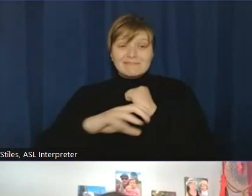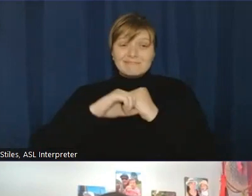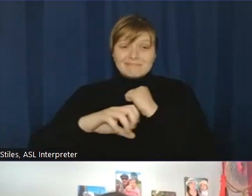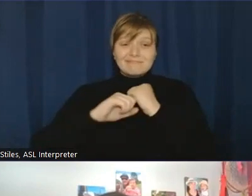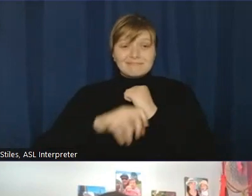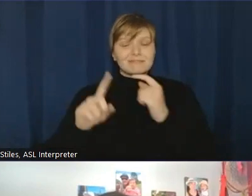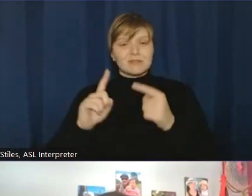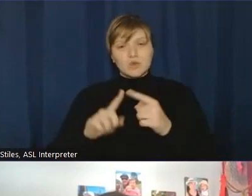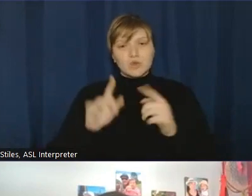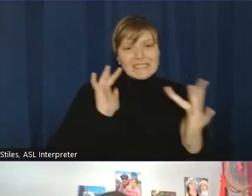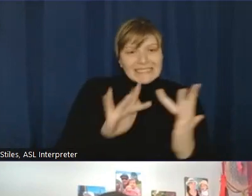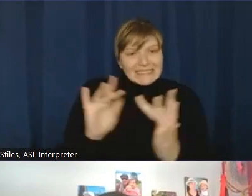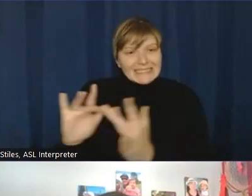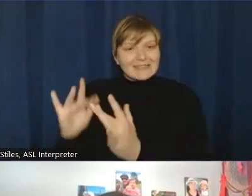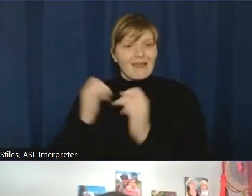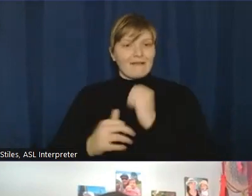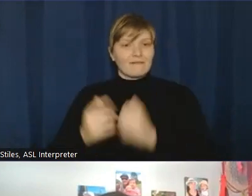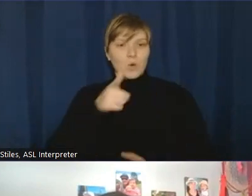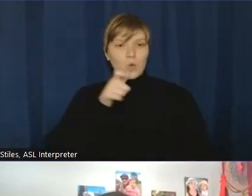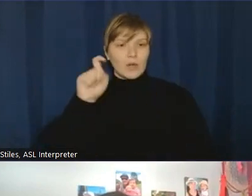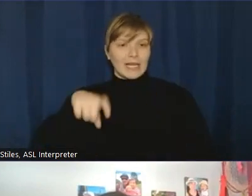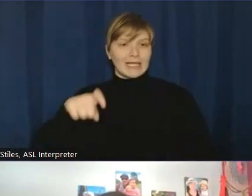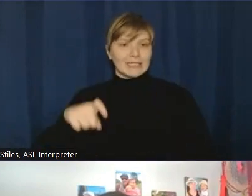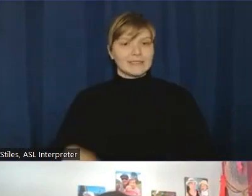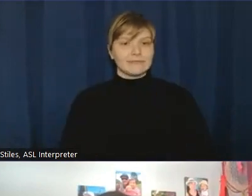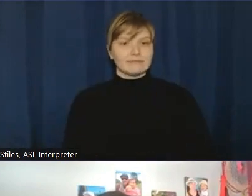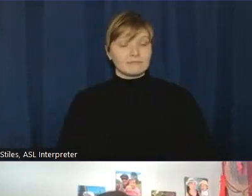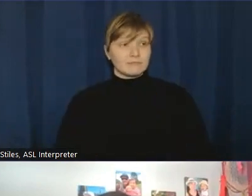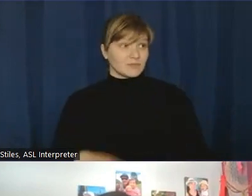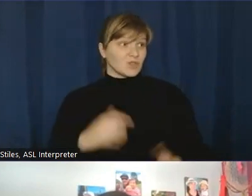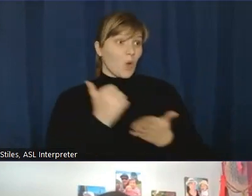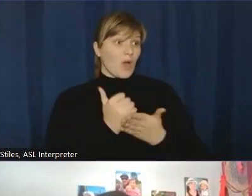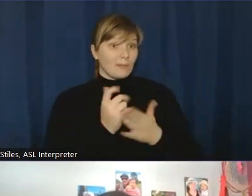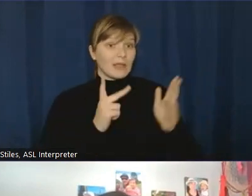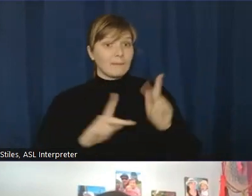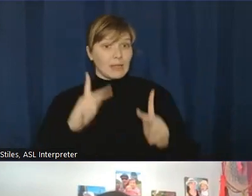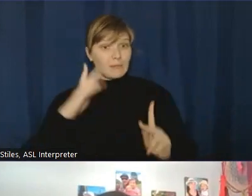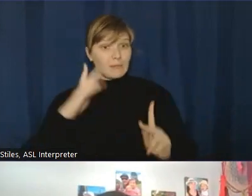So, helping people stay aware of what is available and getting them connected.